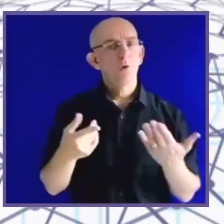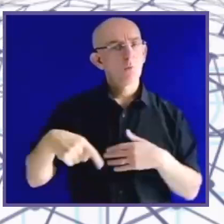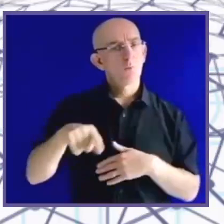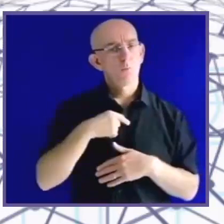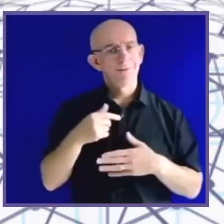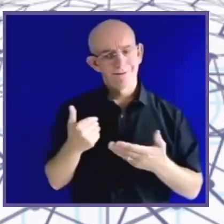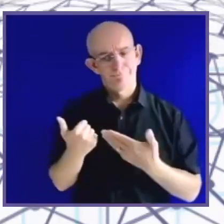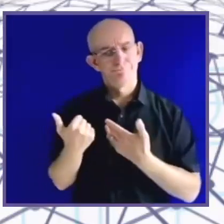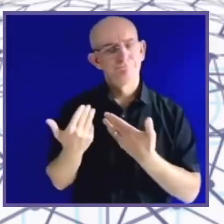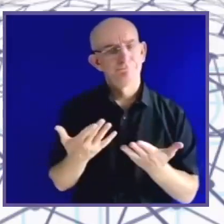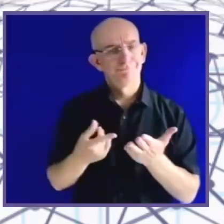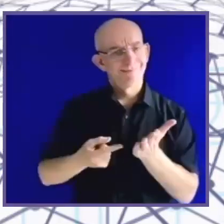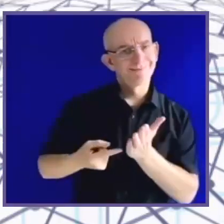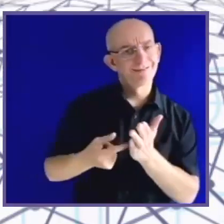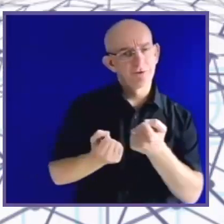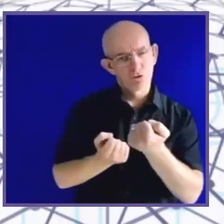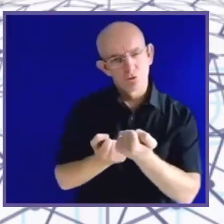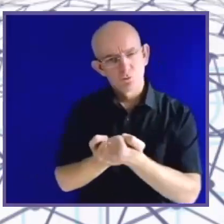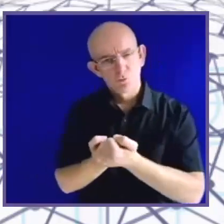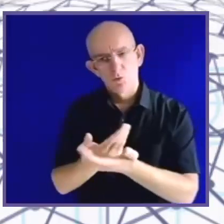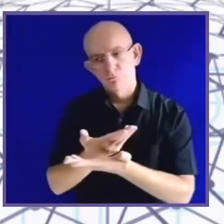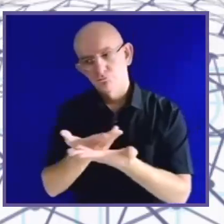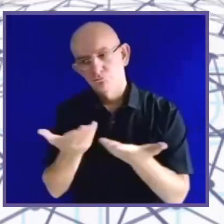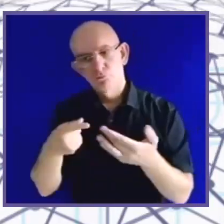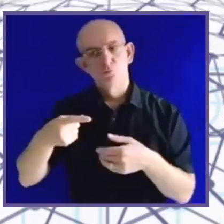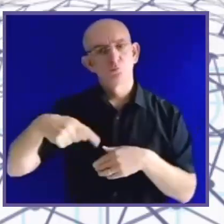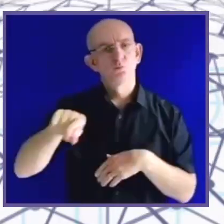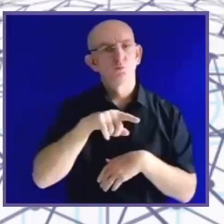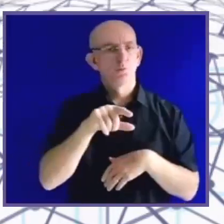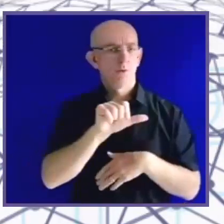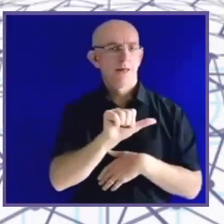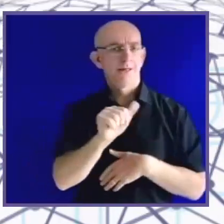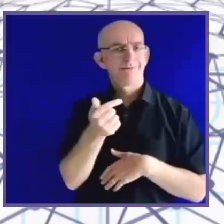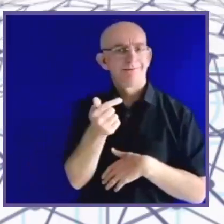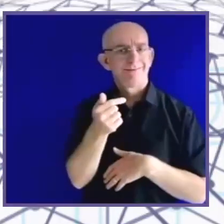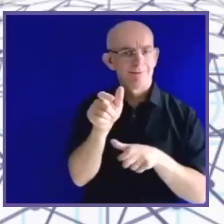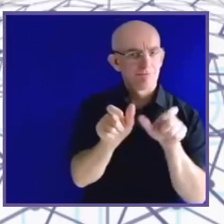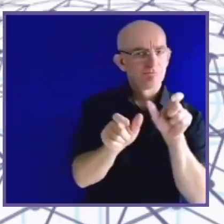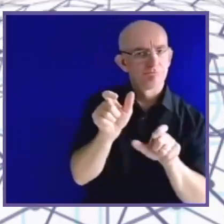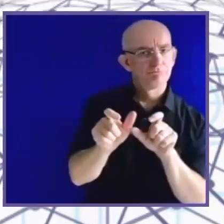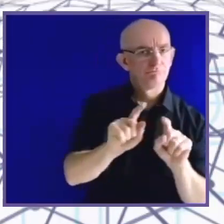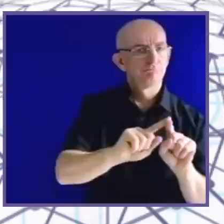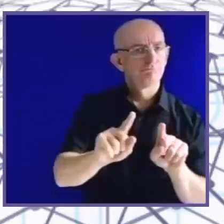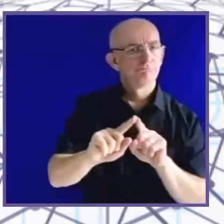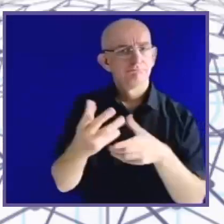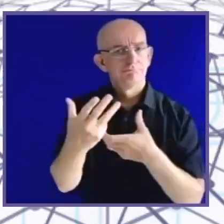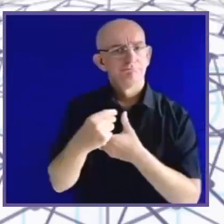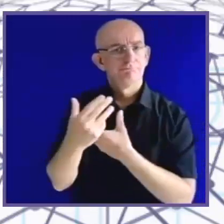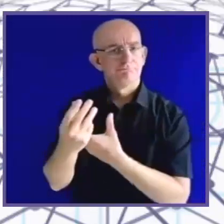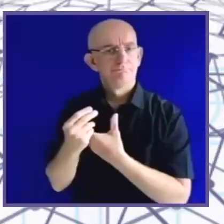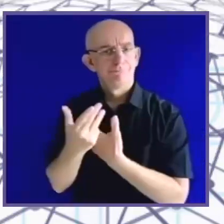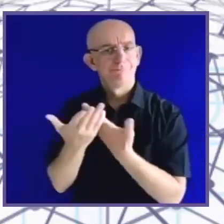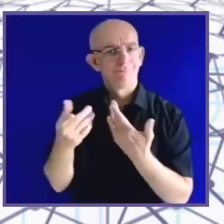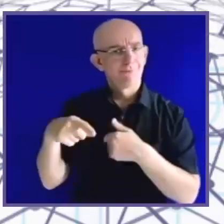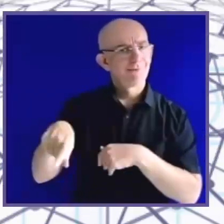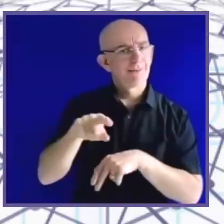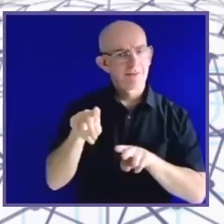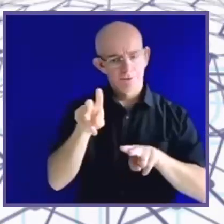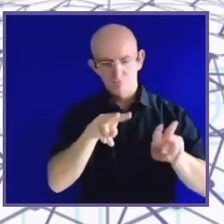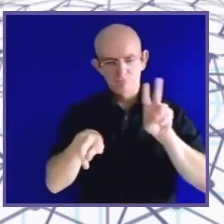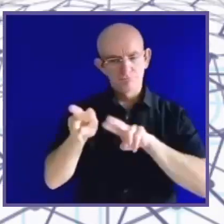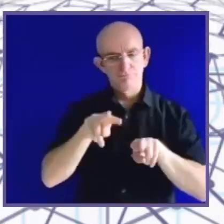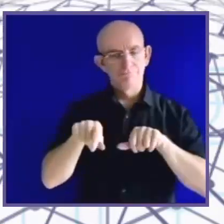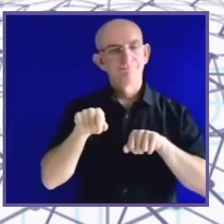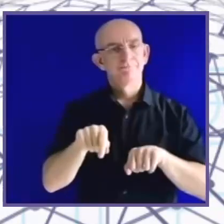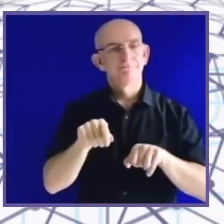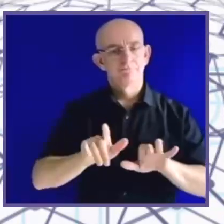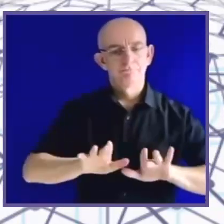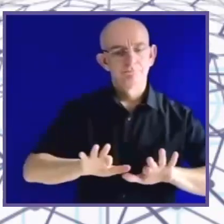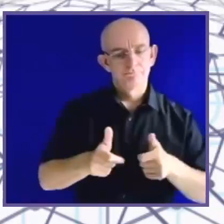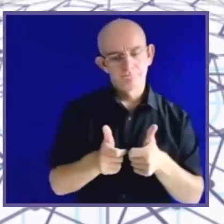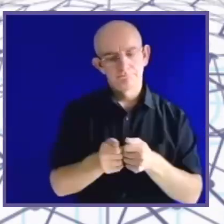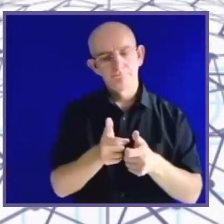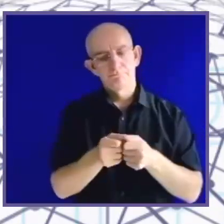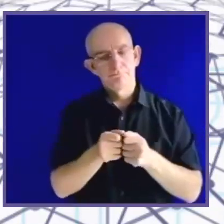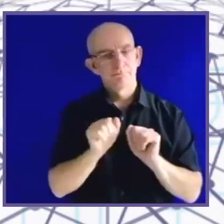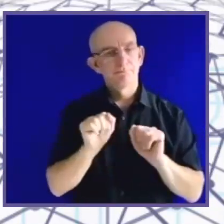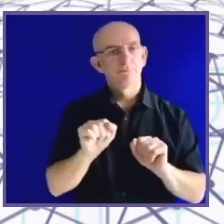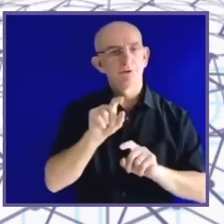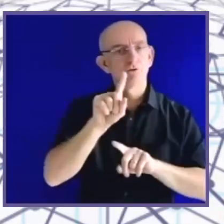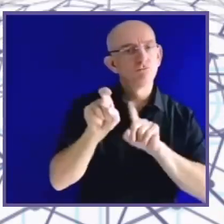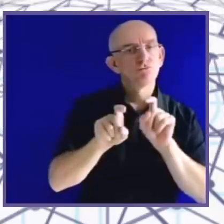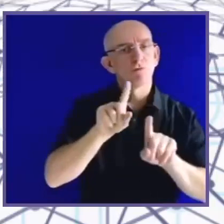survey from a te user perspective and an online course on assistive technology aiming to support